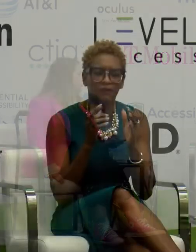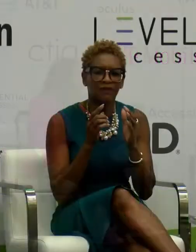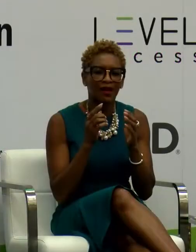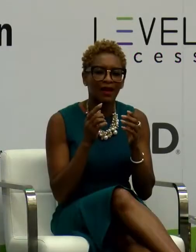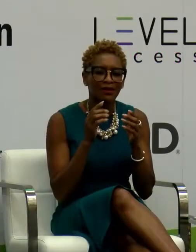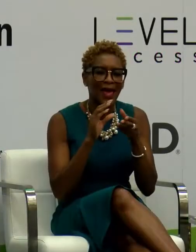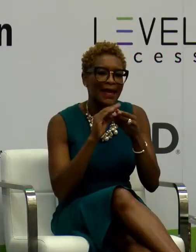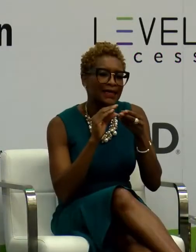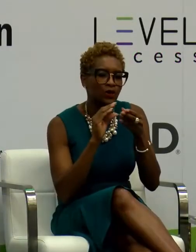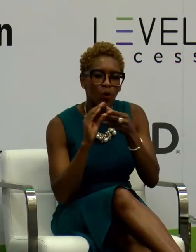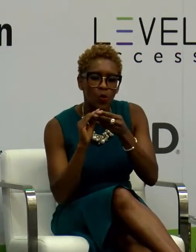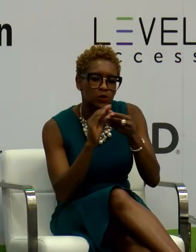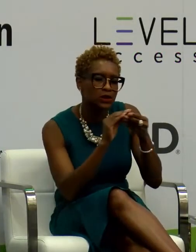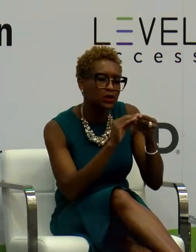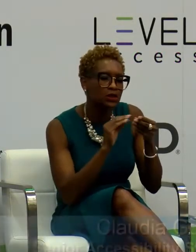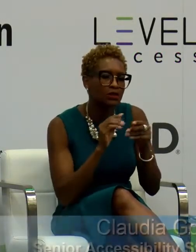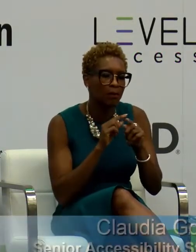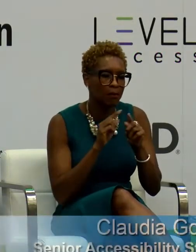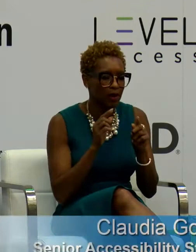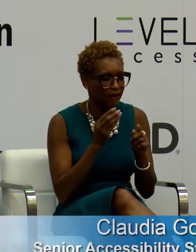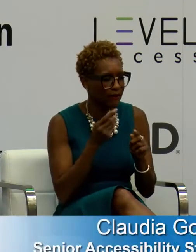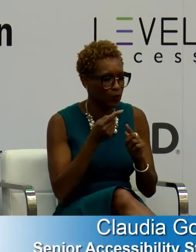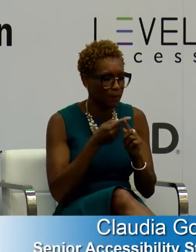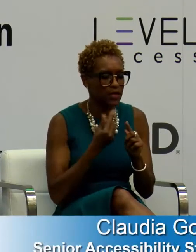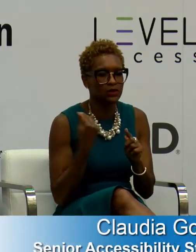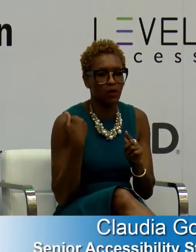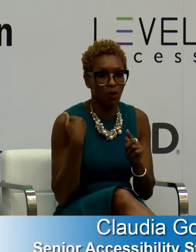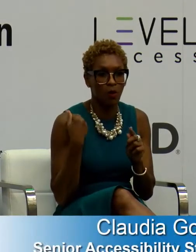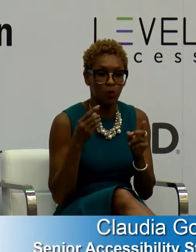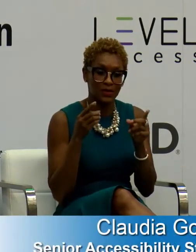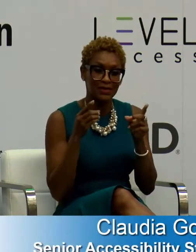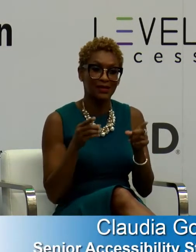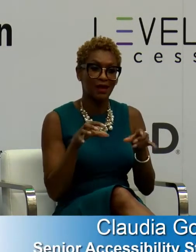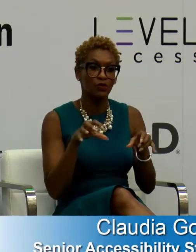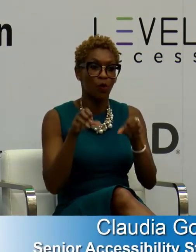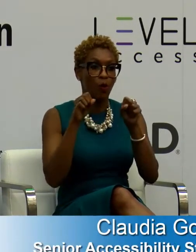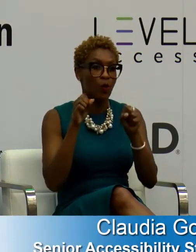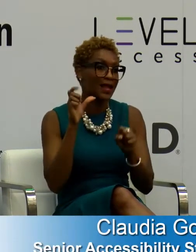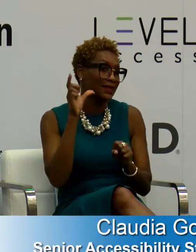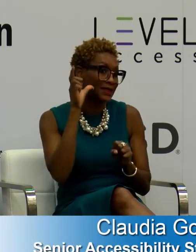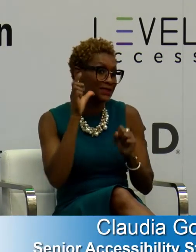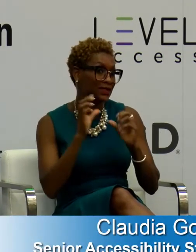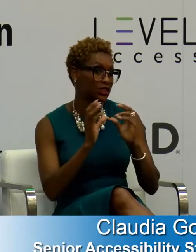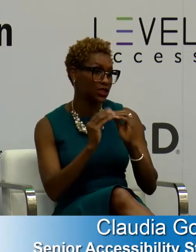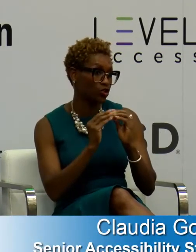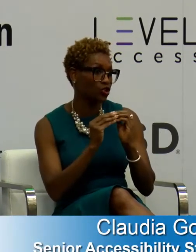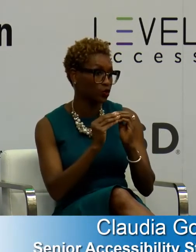Claudia Gordon 2:11 We have a lot of communication around this issue.